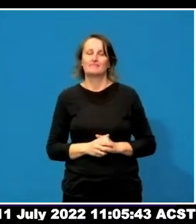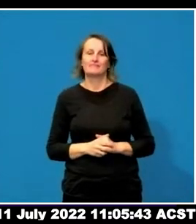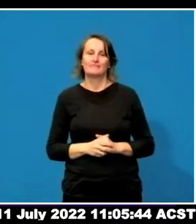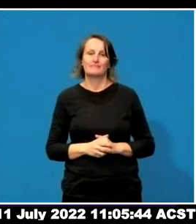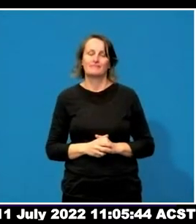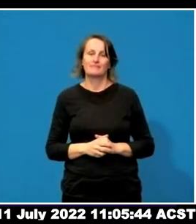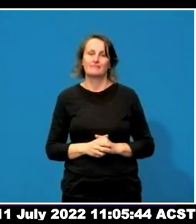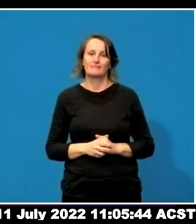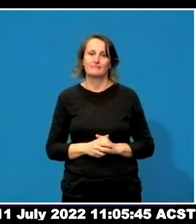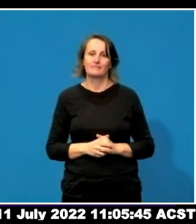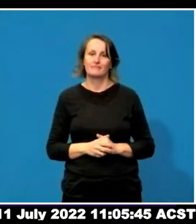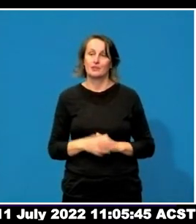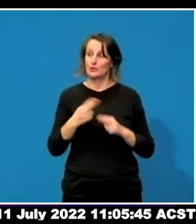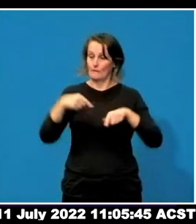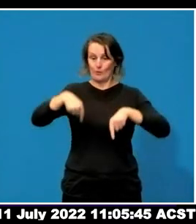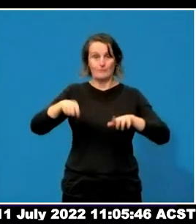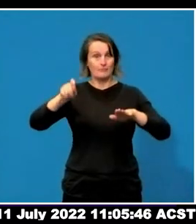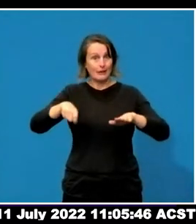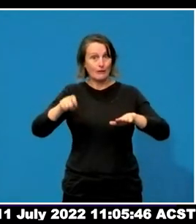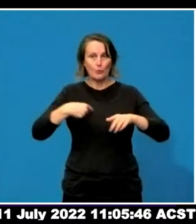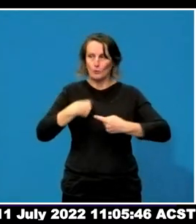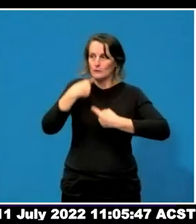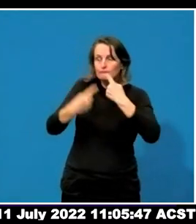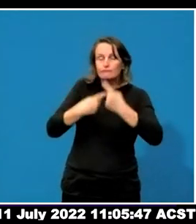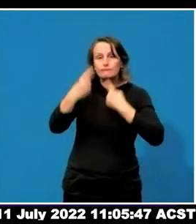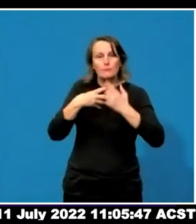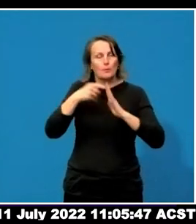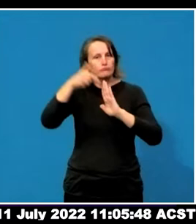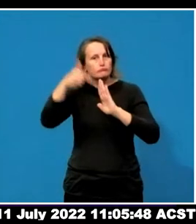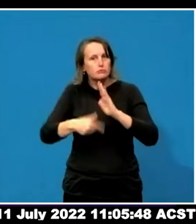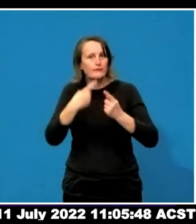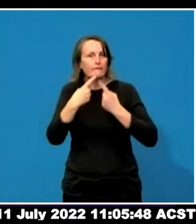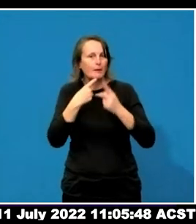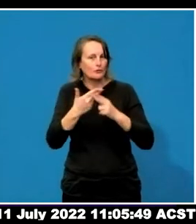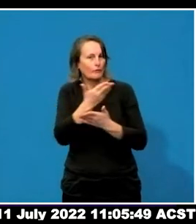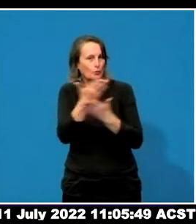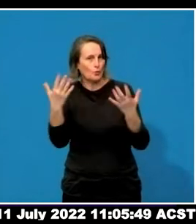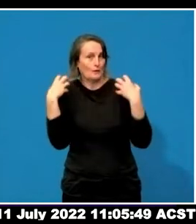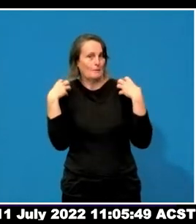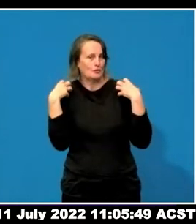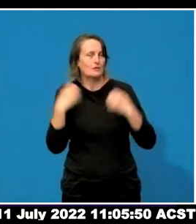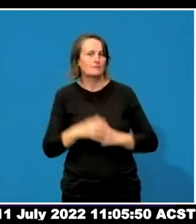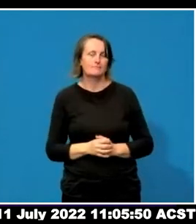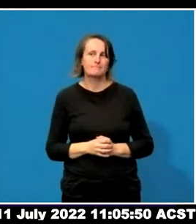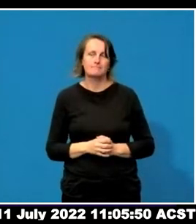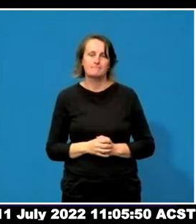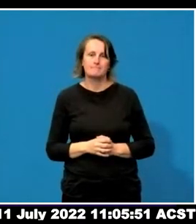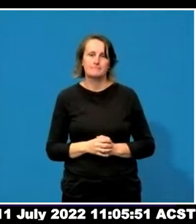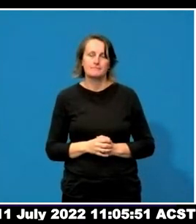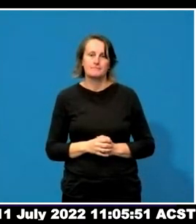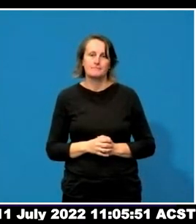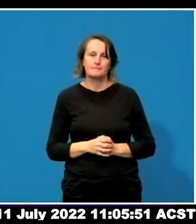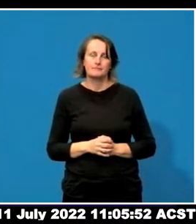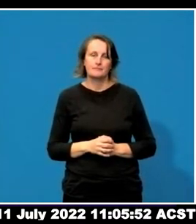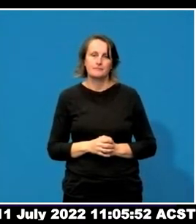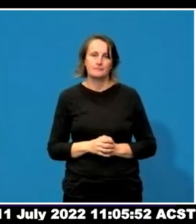final report, Commissioners, in whether spending more money on a family-centred